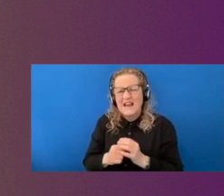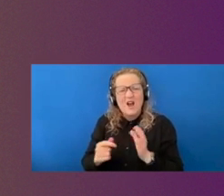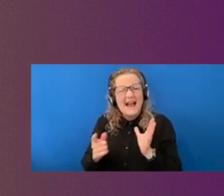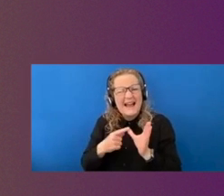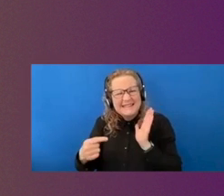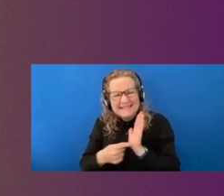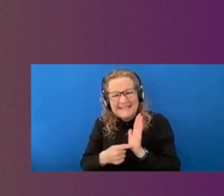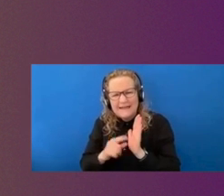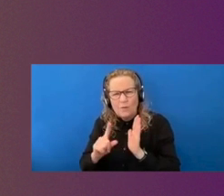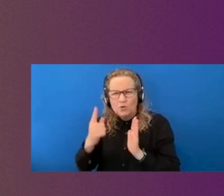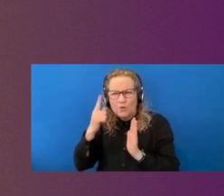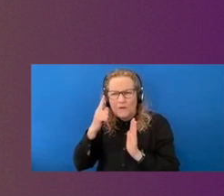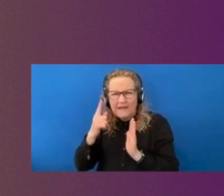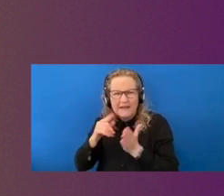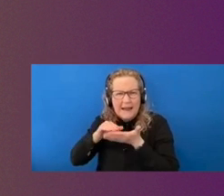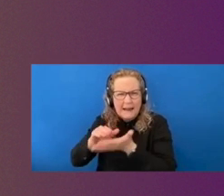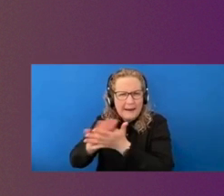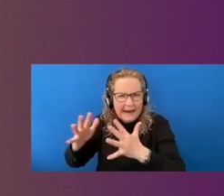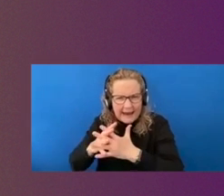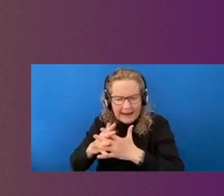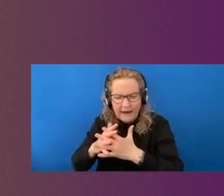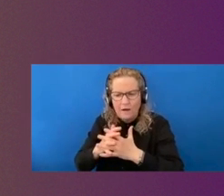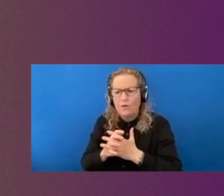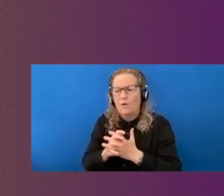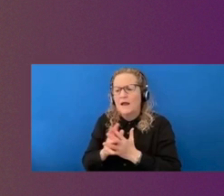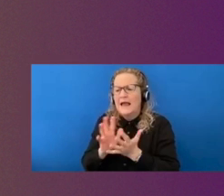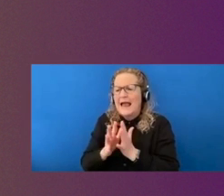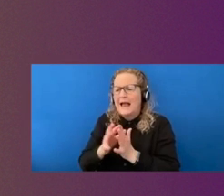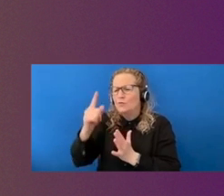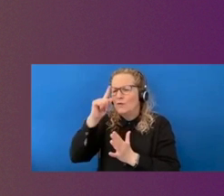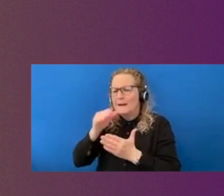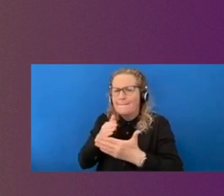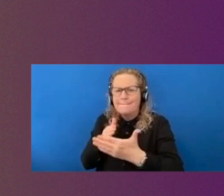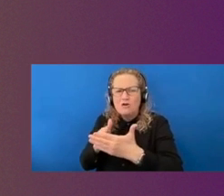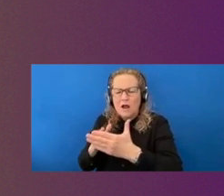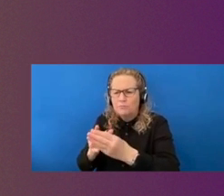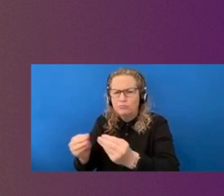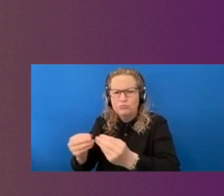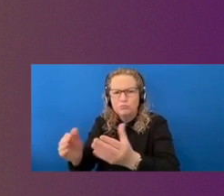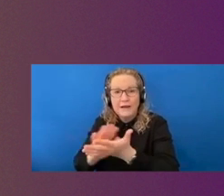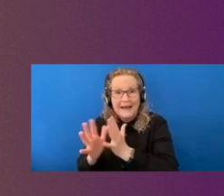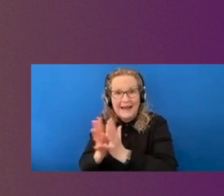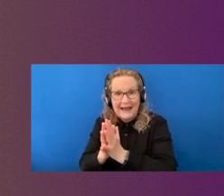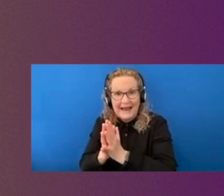see it helping people with disabilities overcome as we move into this so-called post-Covid world